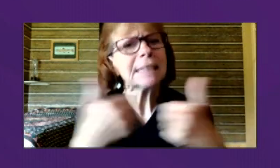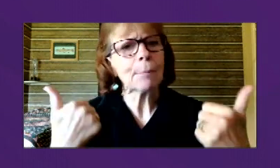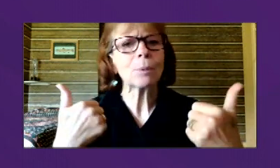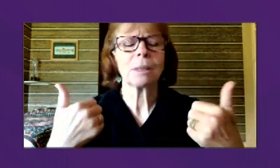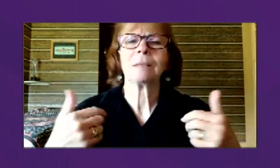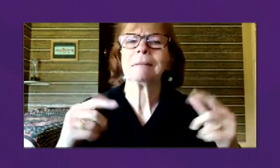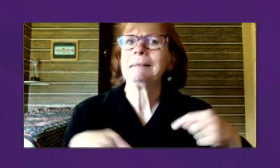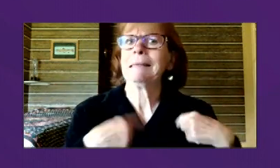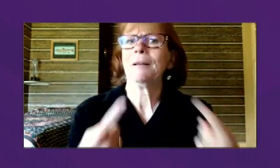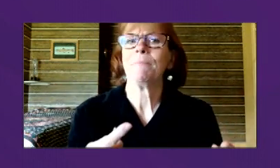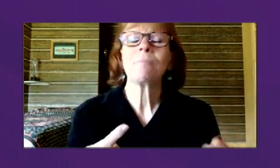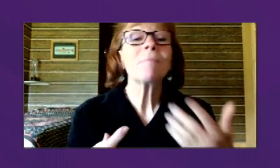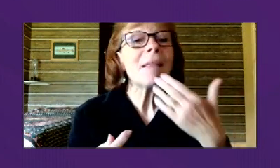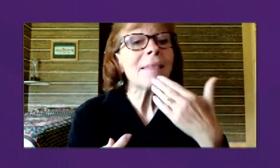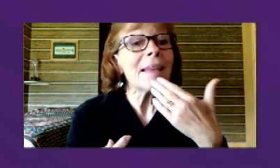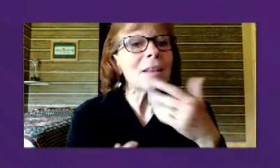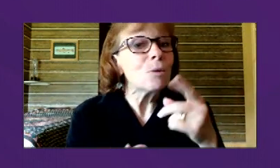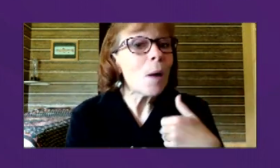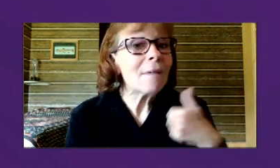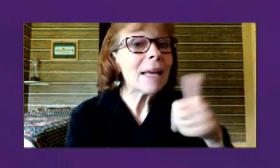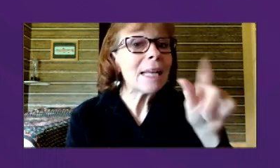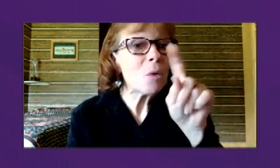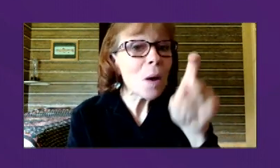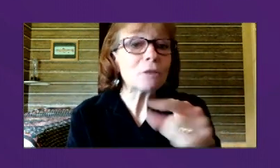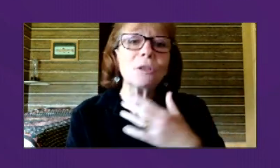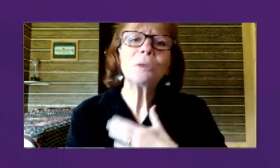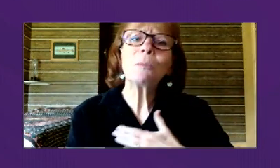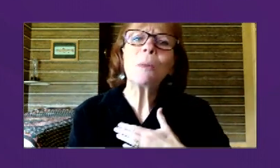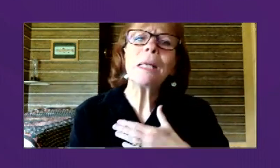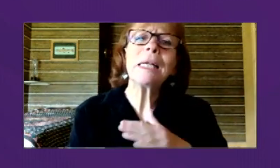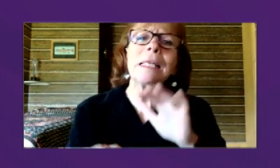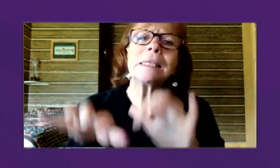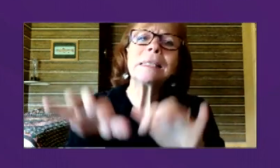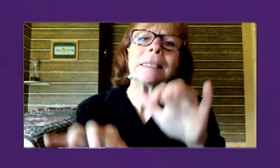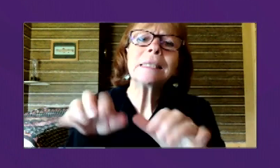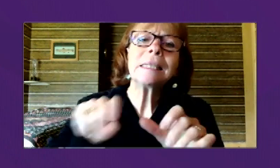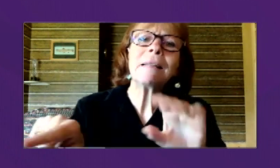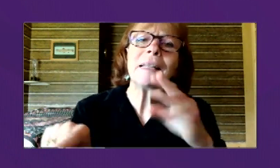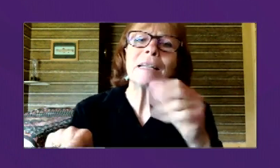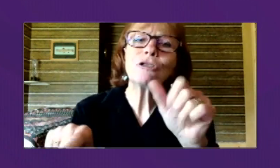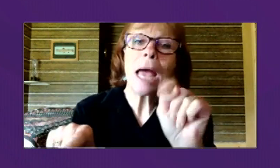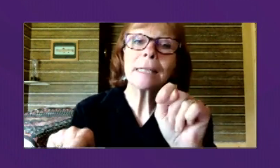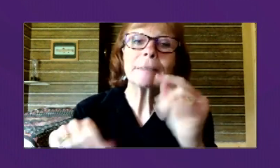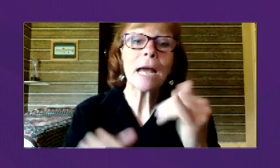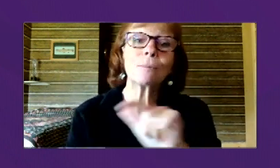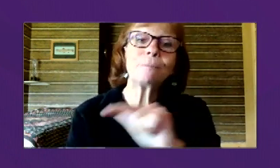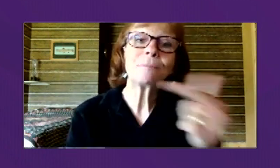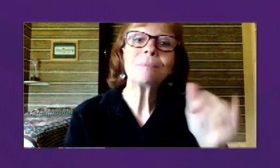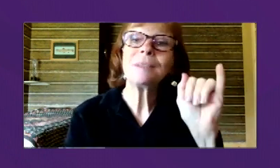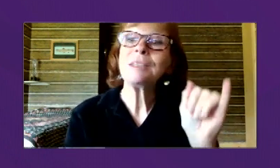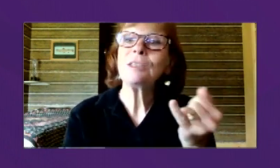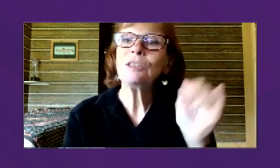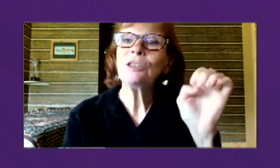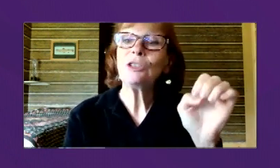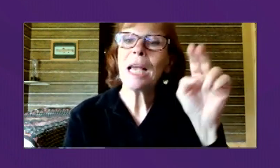feel free to share them in the chat. I would like to now pass it on to our next presenter, Jenny. Thank you so much,